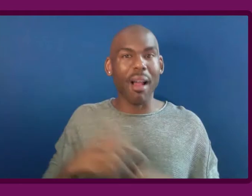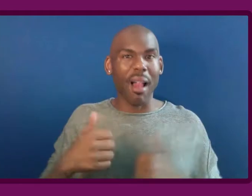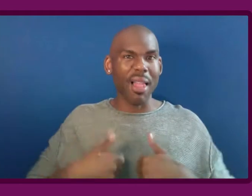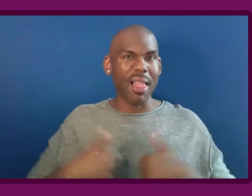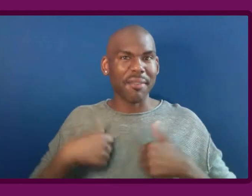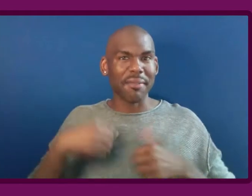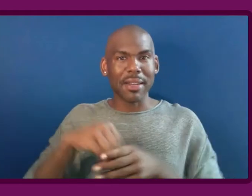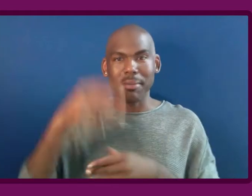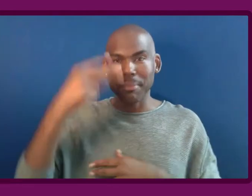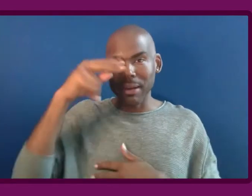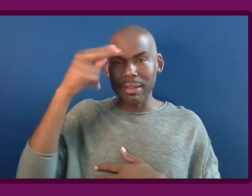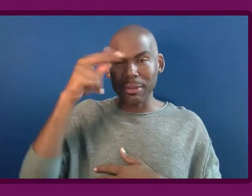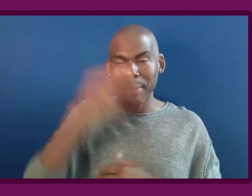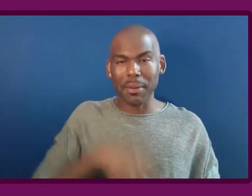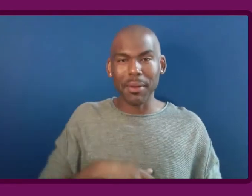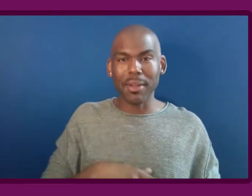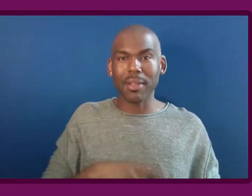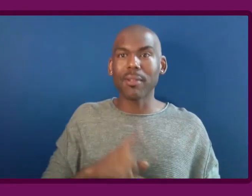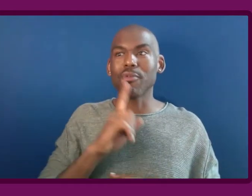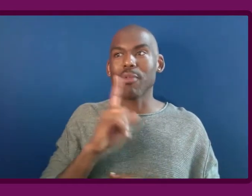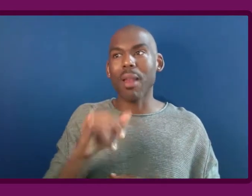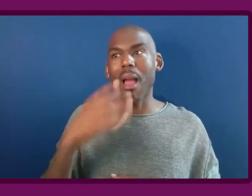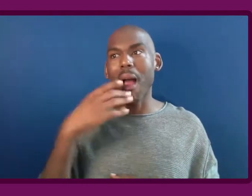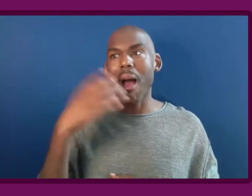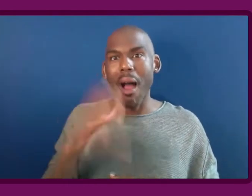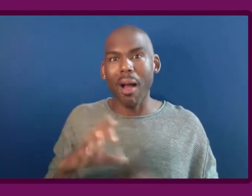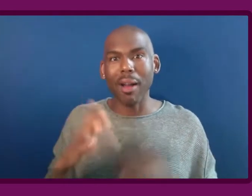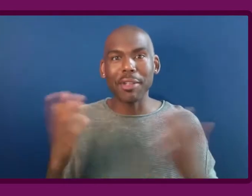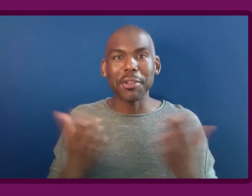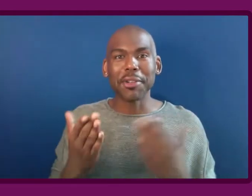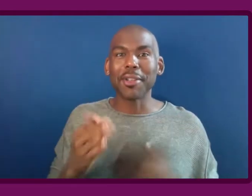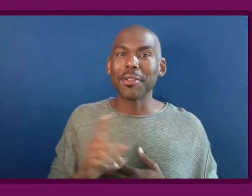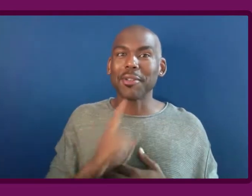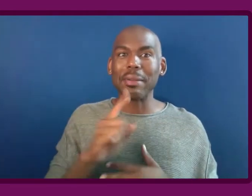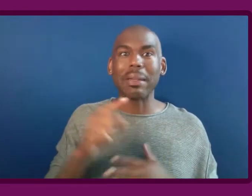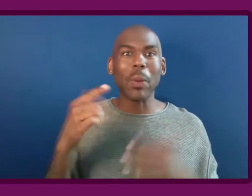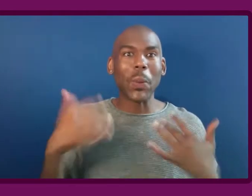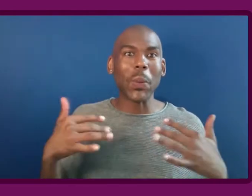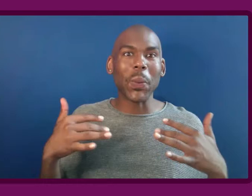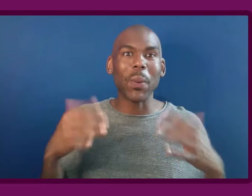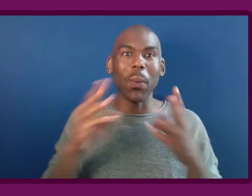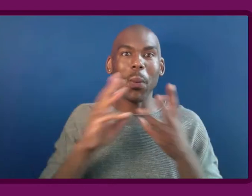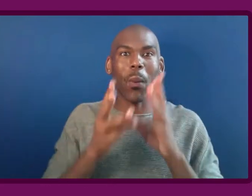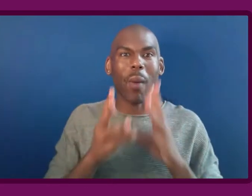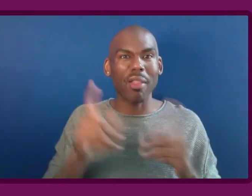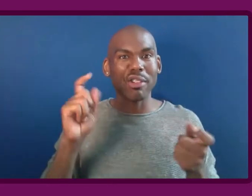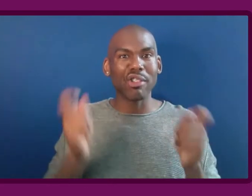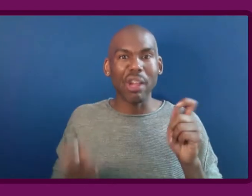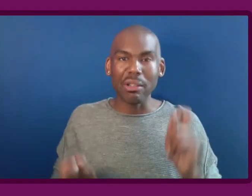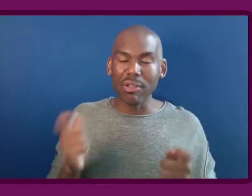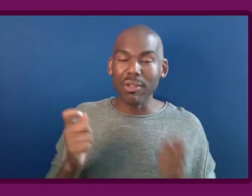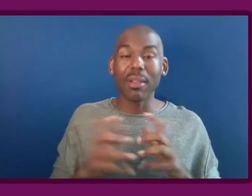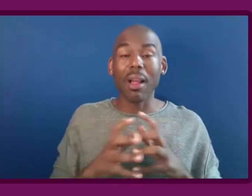Mexican. I live in Mexico. It's very hot, so it's been really intense, all of these weather changes.